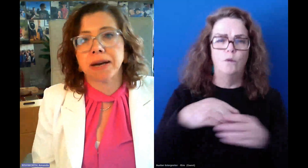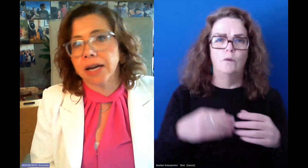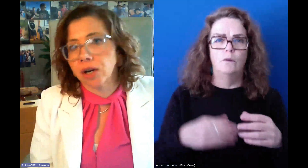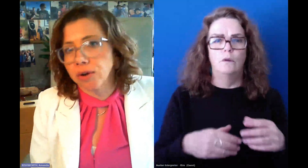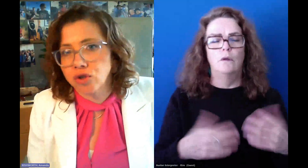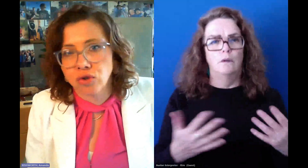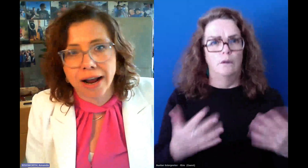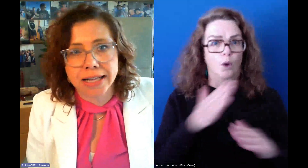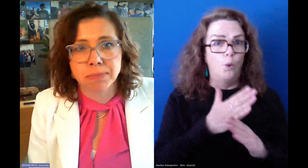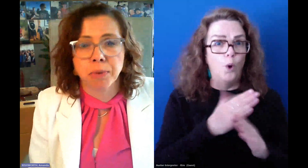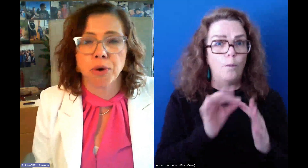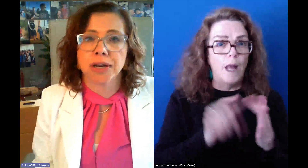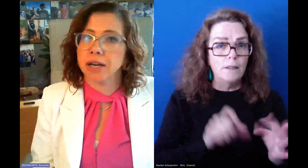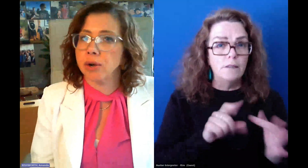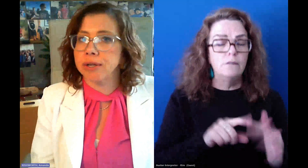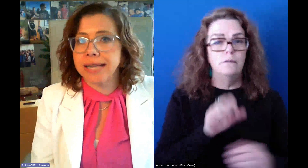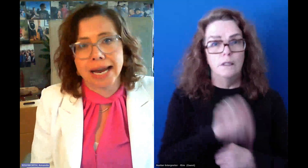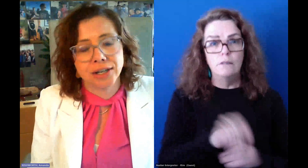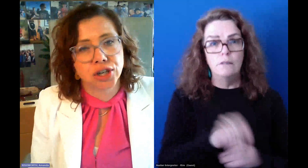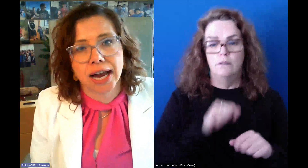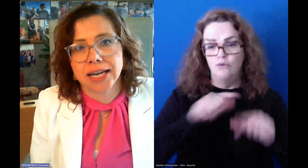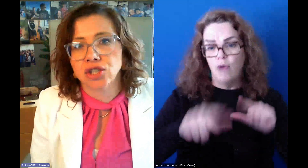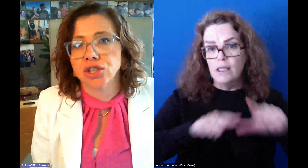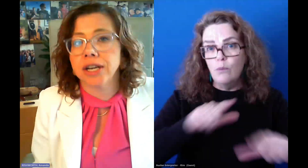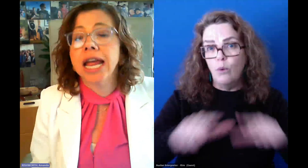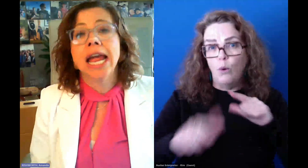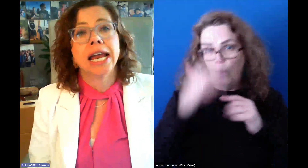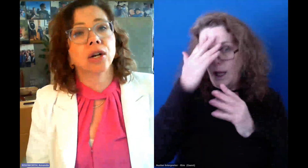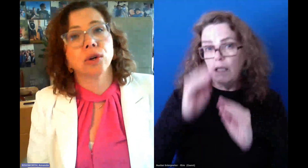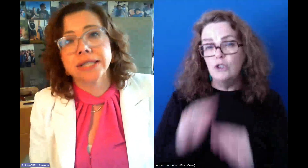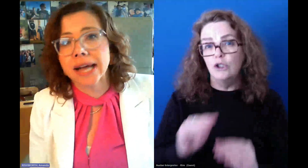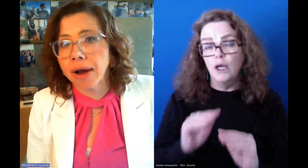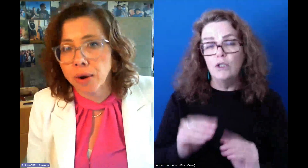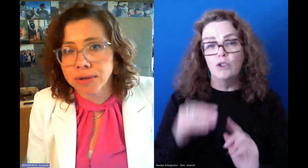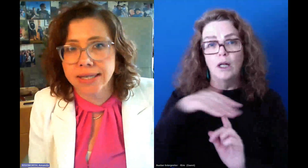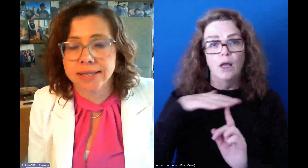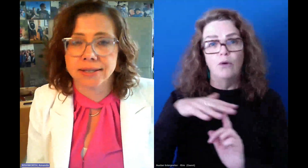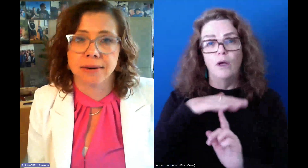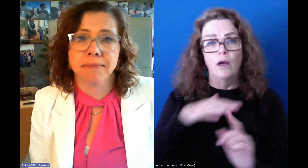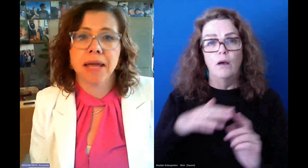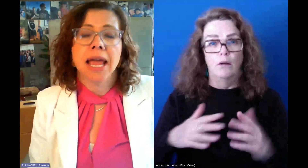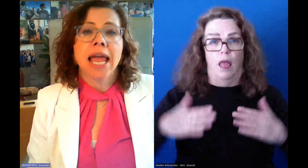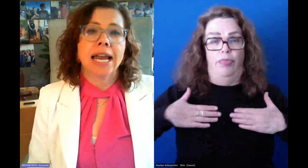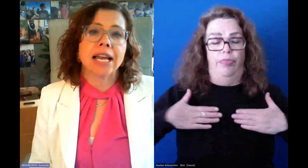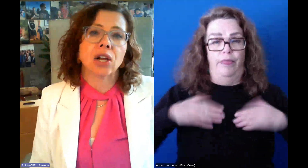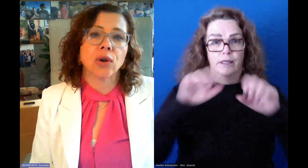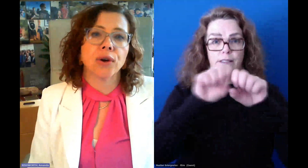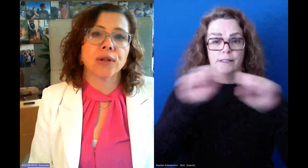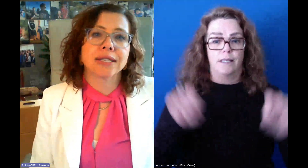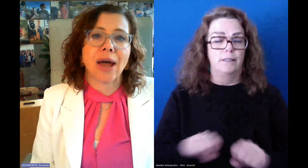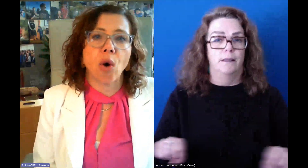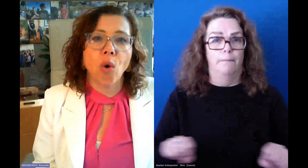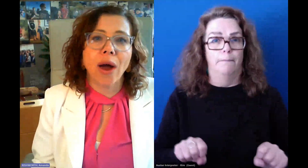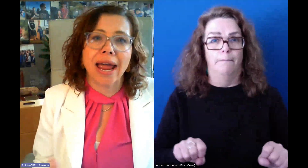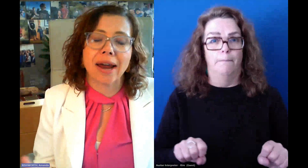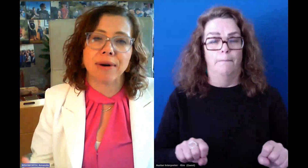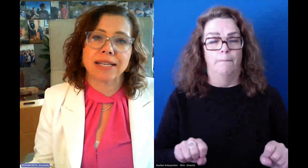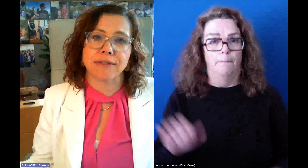but it includes transport. It includes education. It includes our health system. It includes all areas